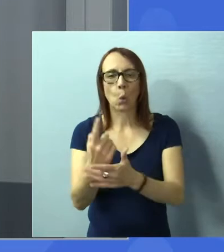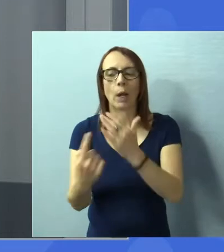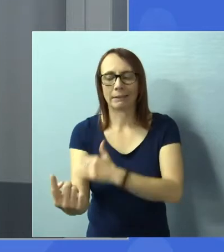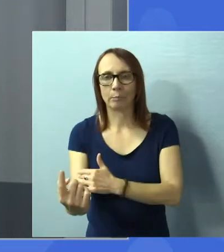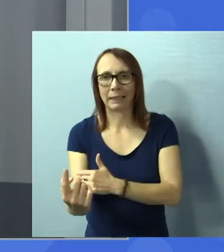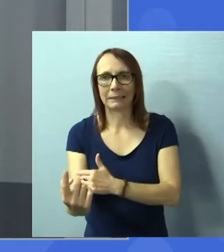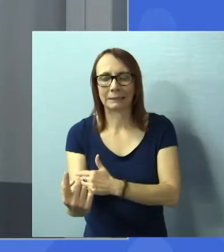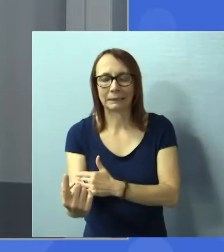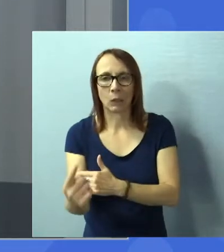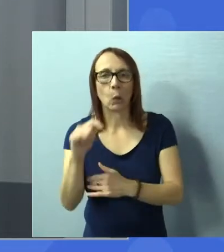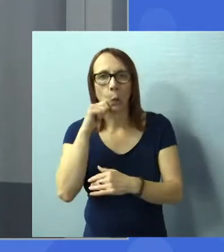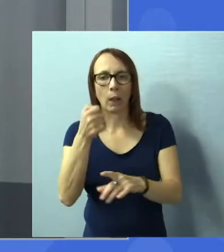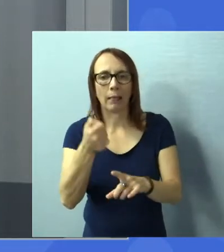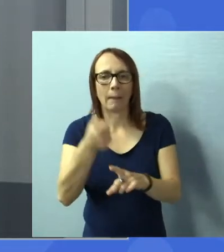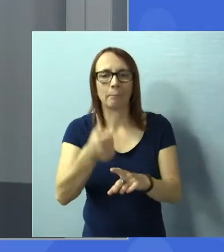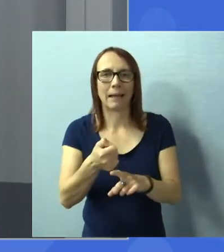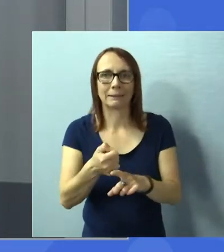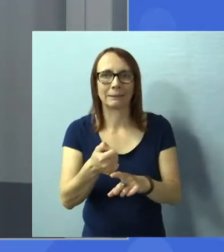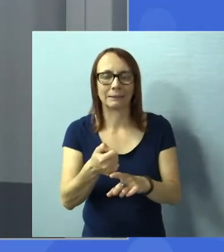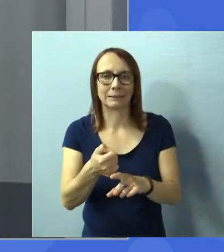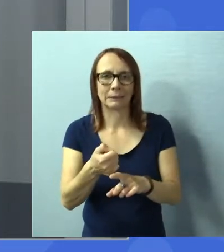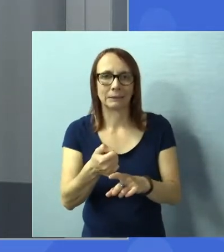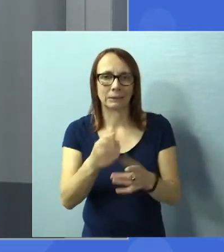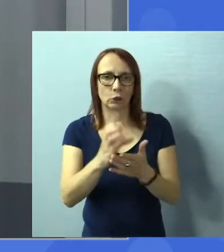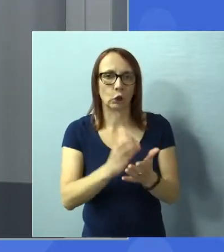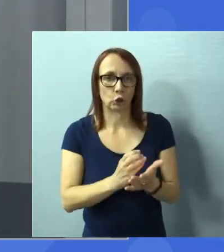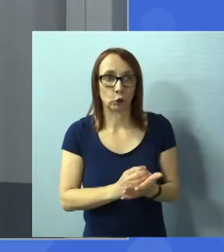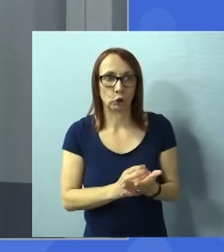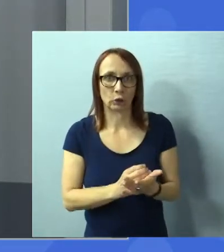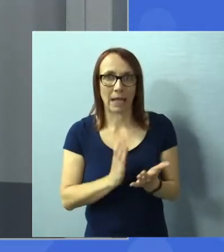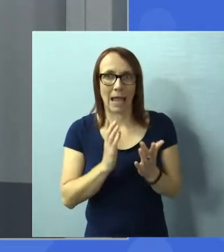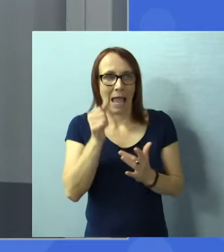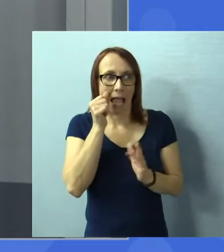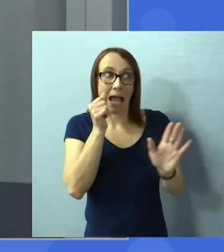very quickly before before the rugby tackle one is as Richard Leonard's